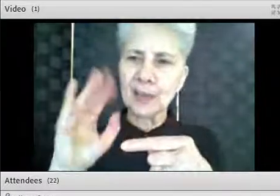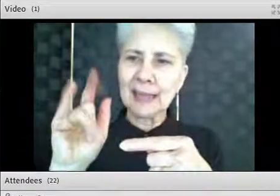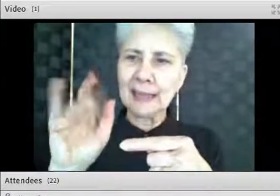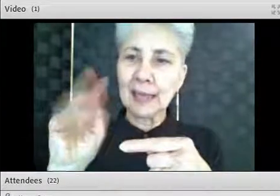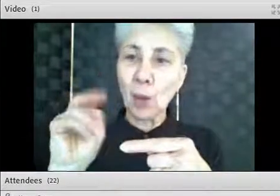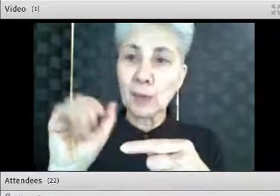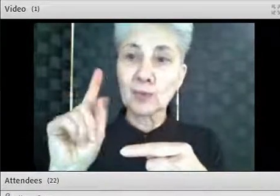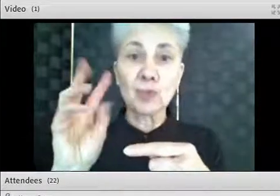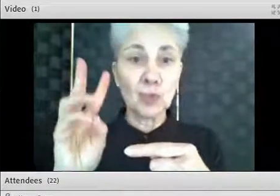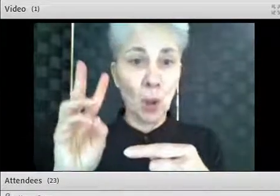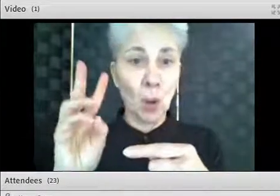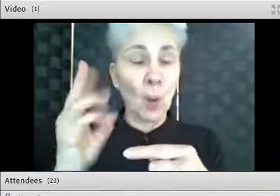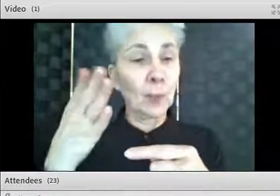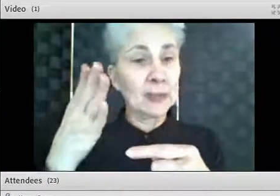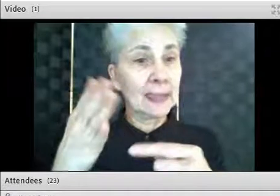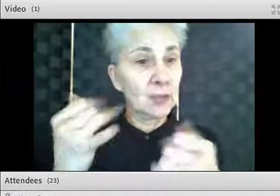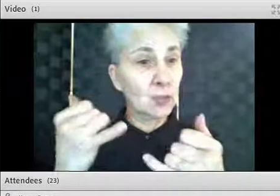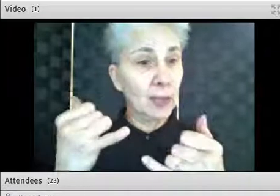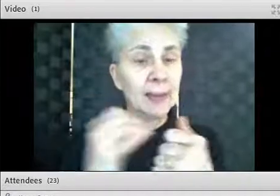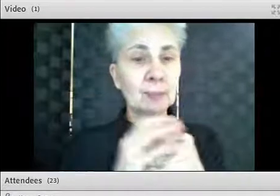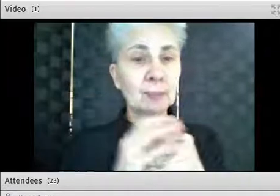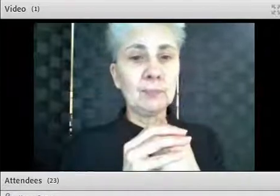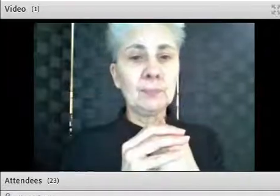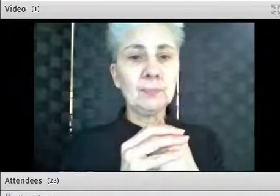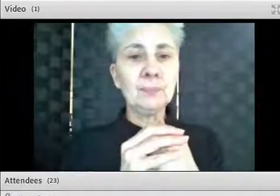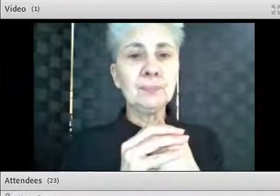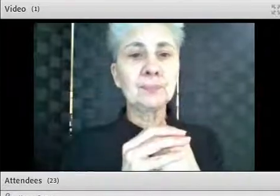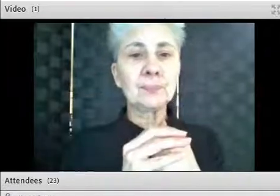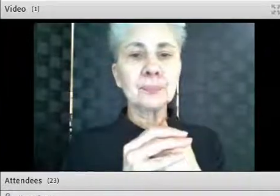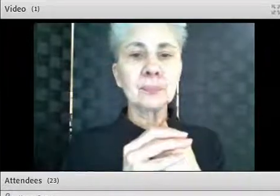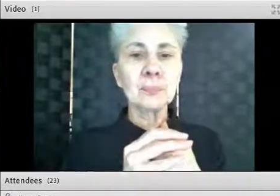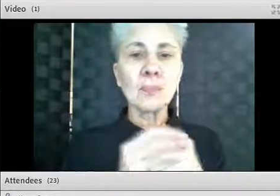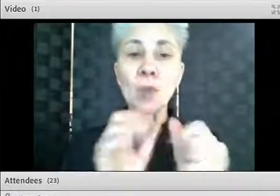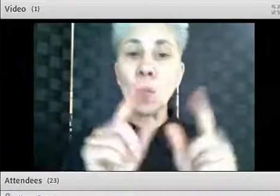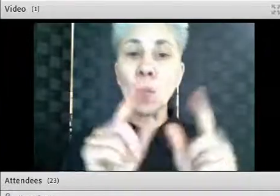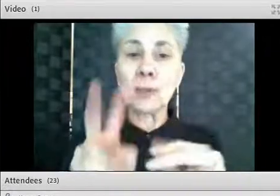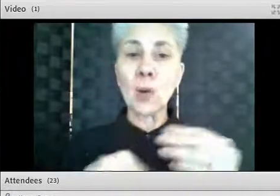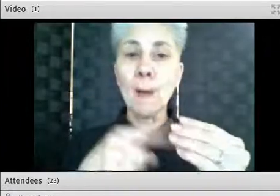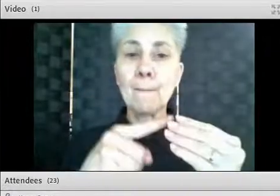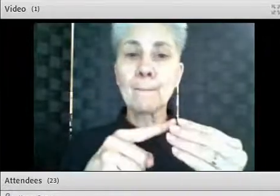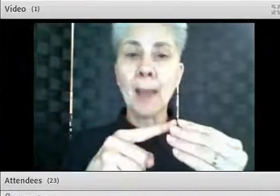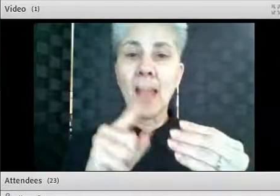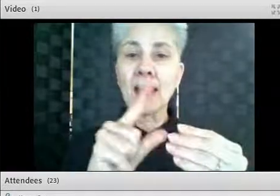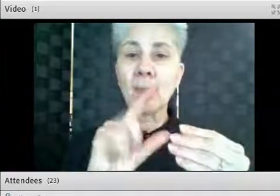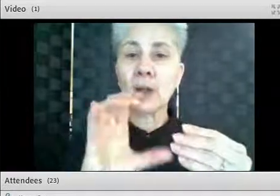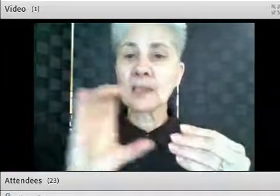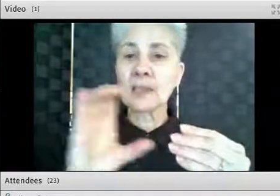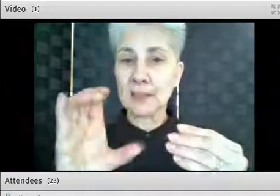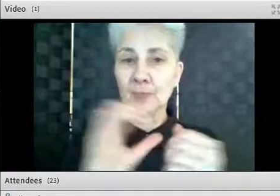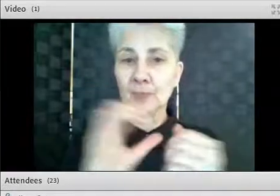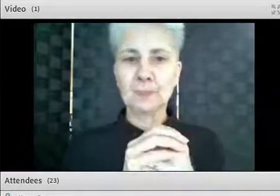and I'll be your presenter here today of this webinar on Library of Congress Classification,